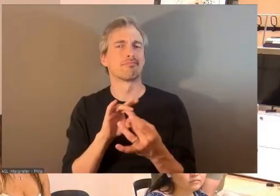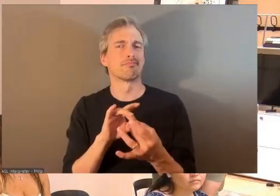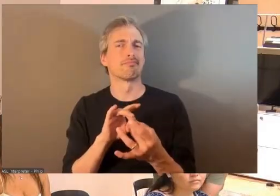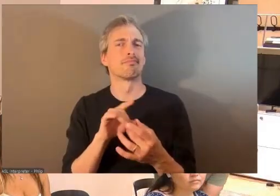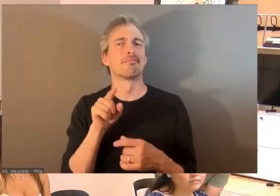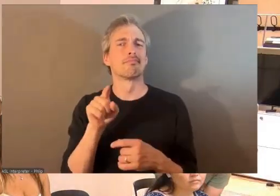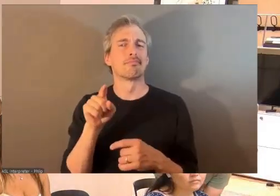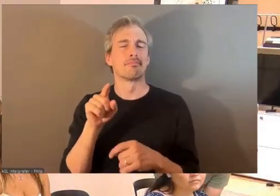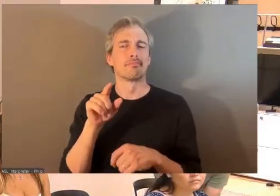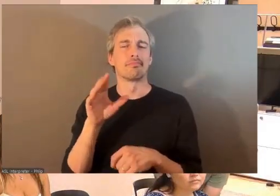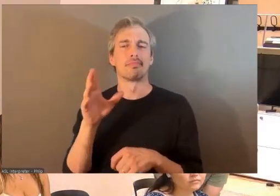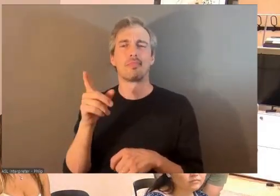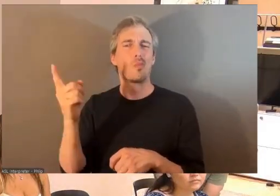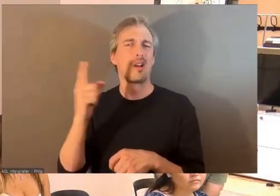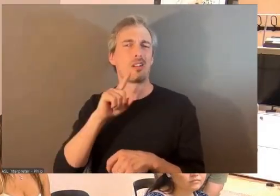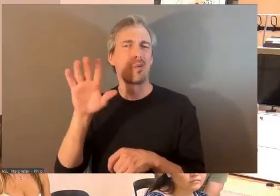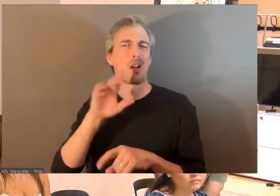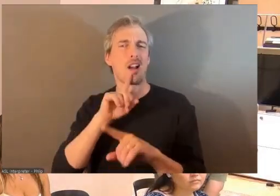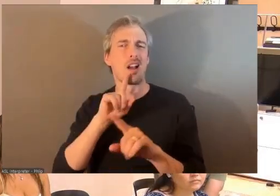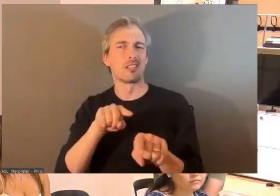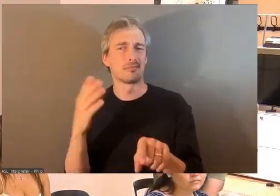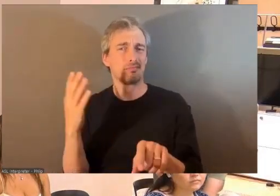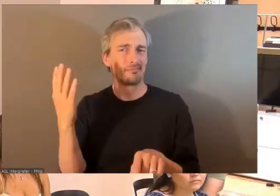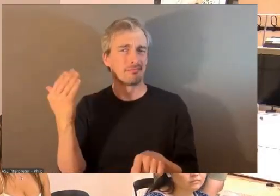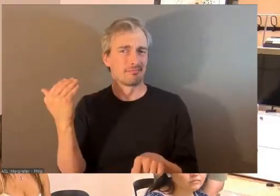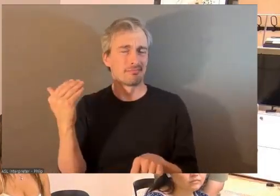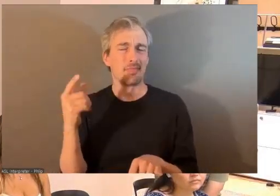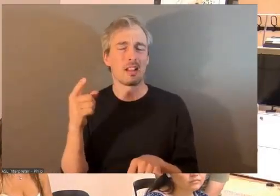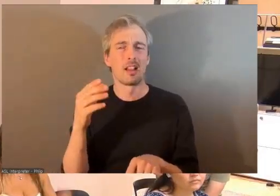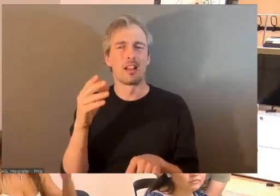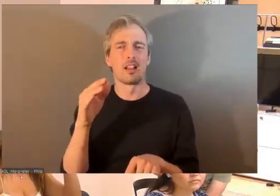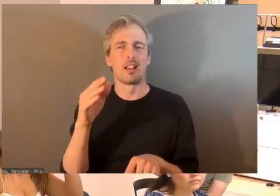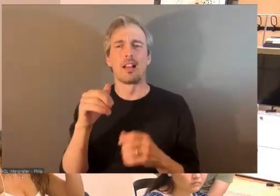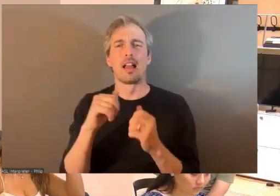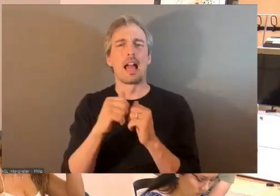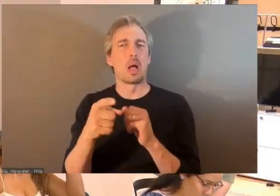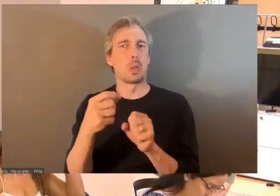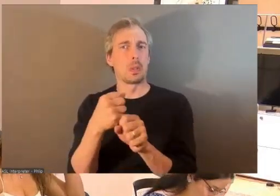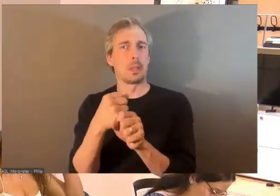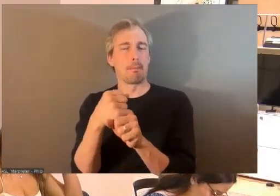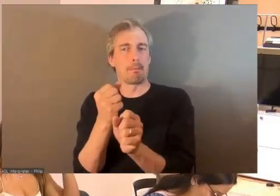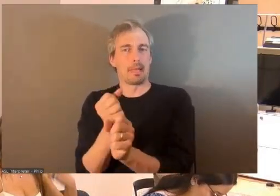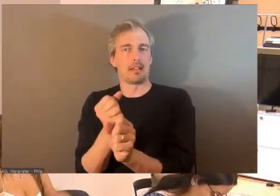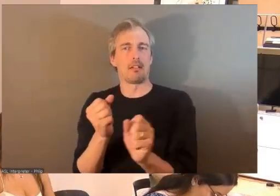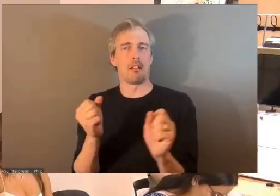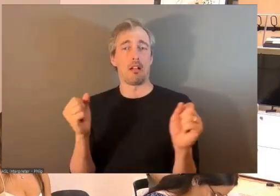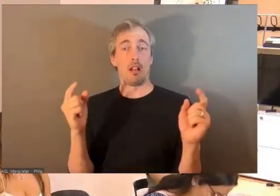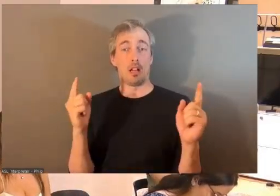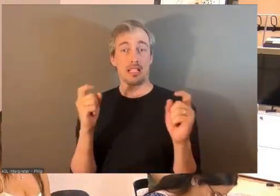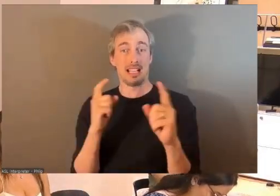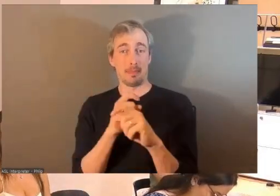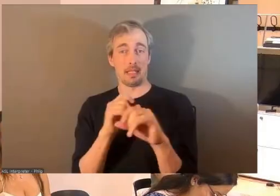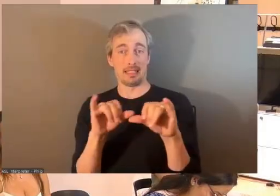How do you make very complicated systems, such as healthcare and finance, with your